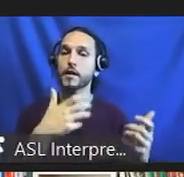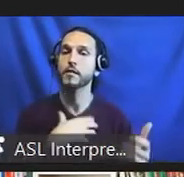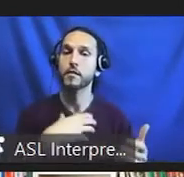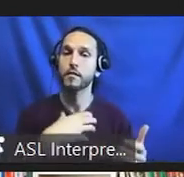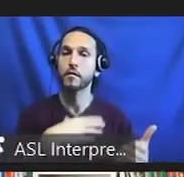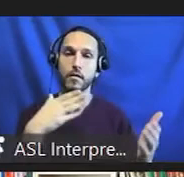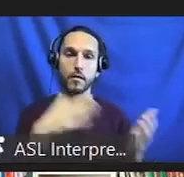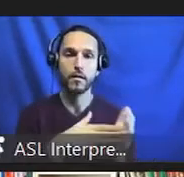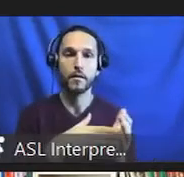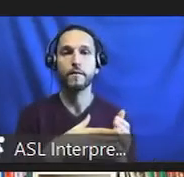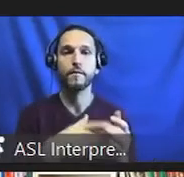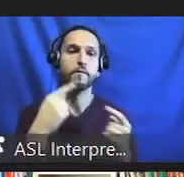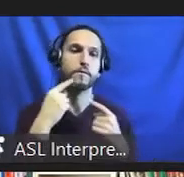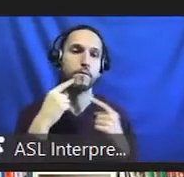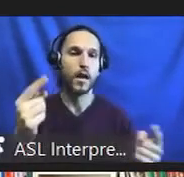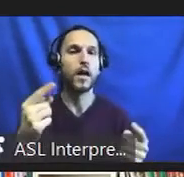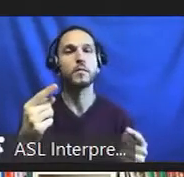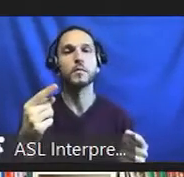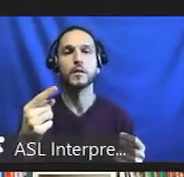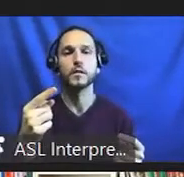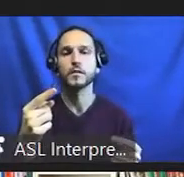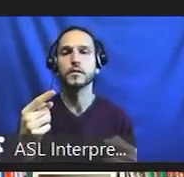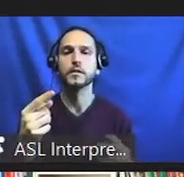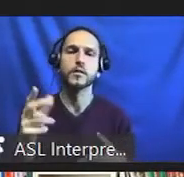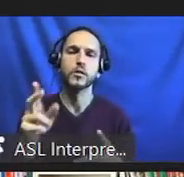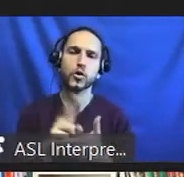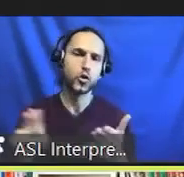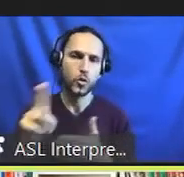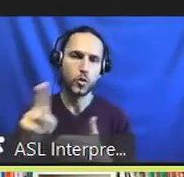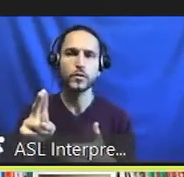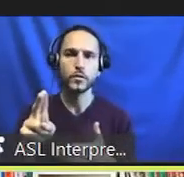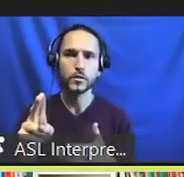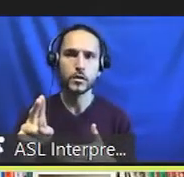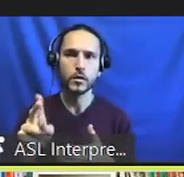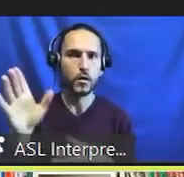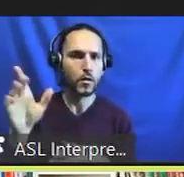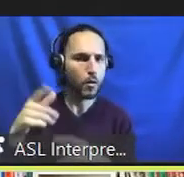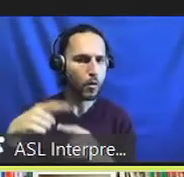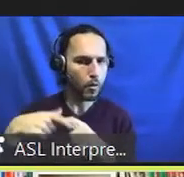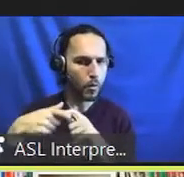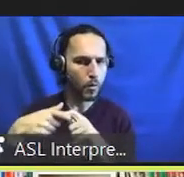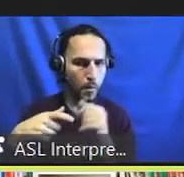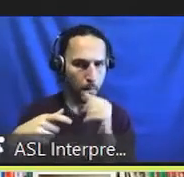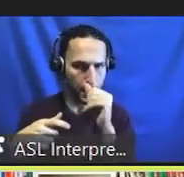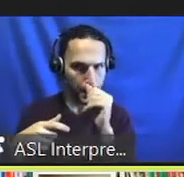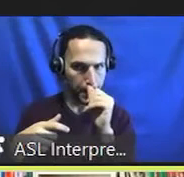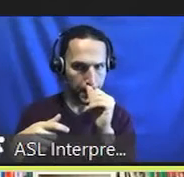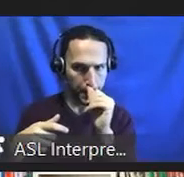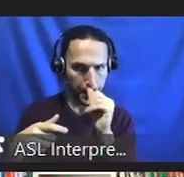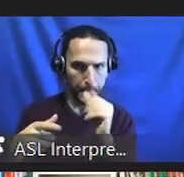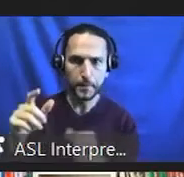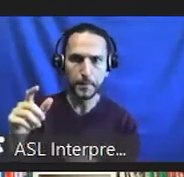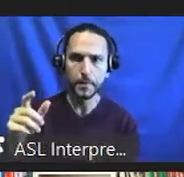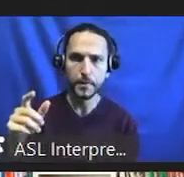Sorry, Mike, do you mind if I interject just one thought? Sure. Go ahead.